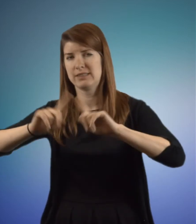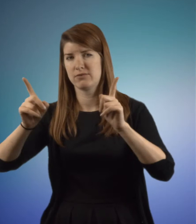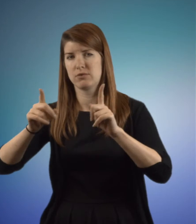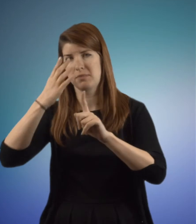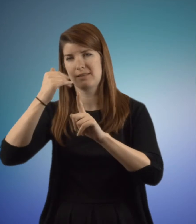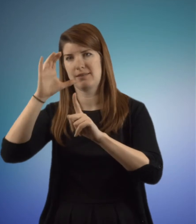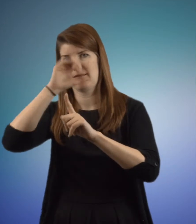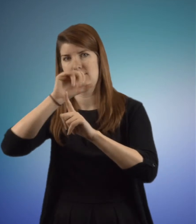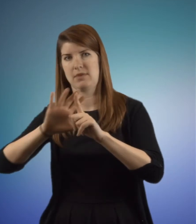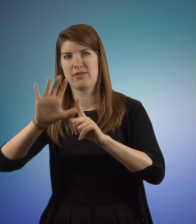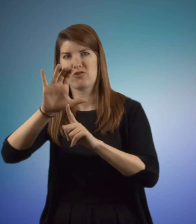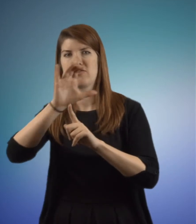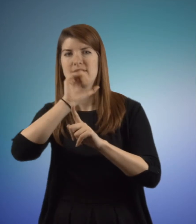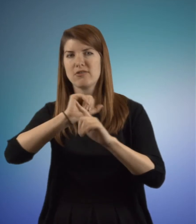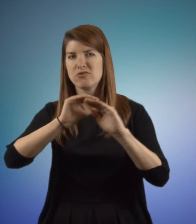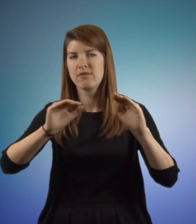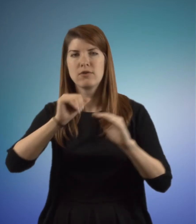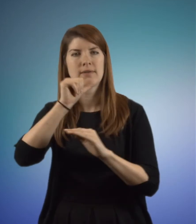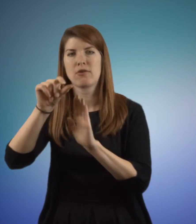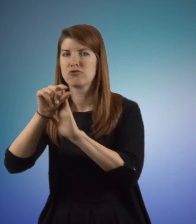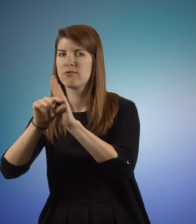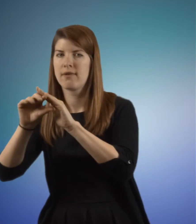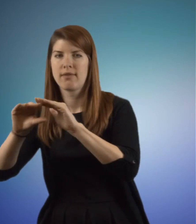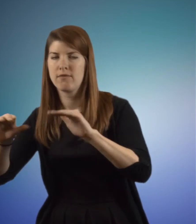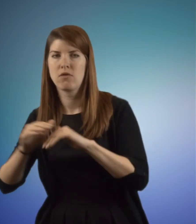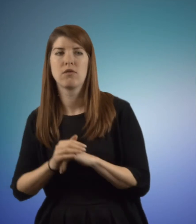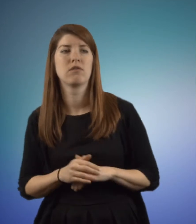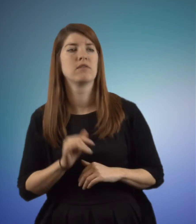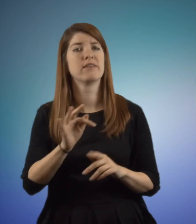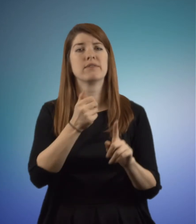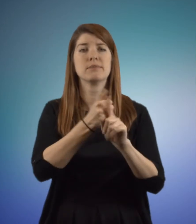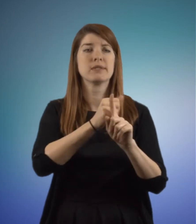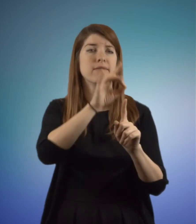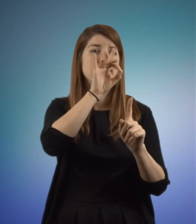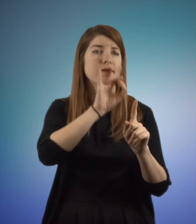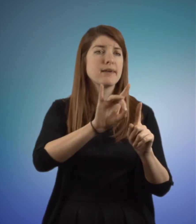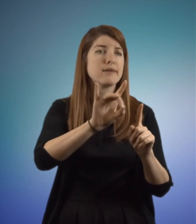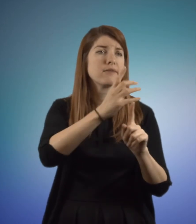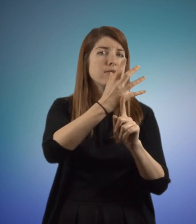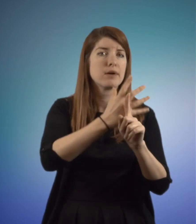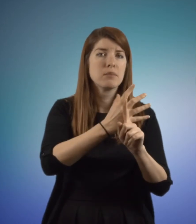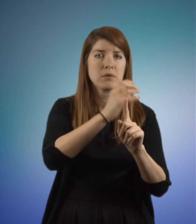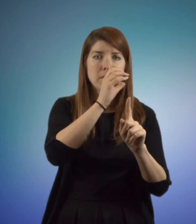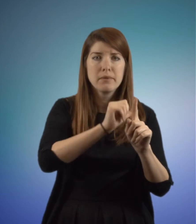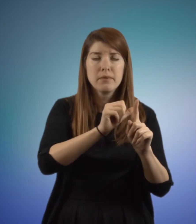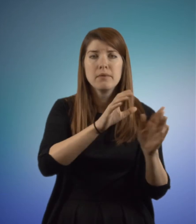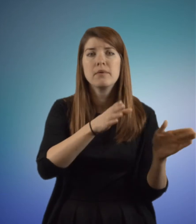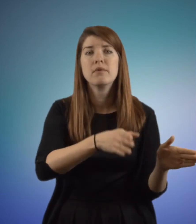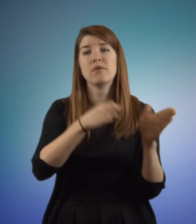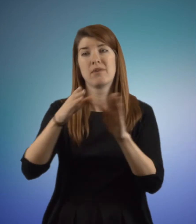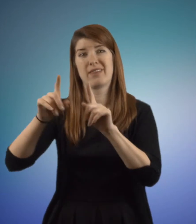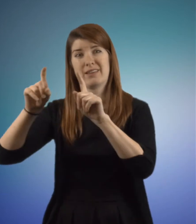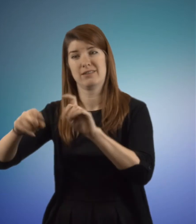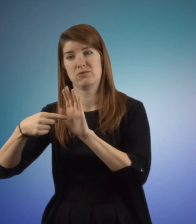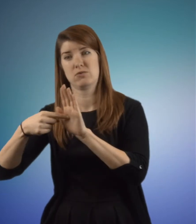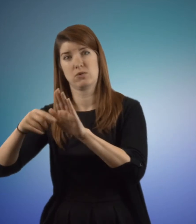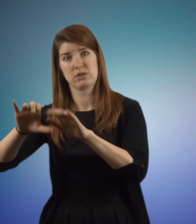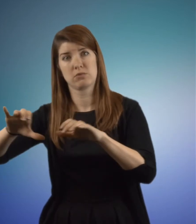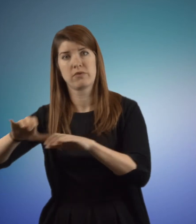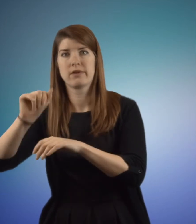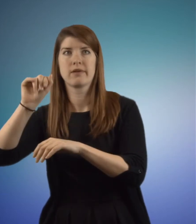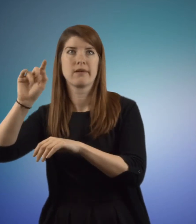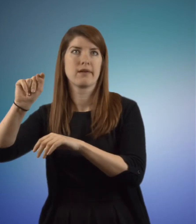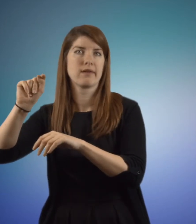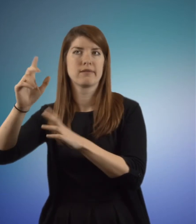So, if a child is 8 years 5 months old, and the test illustrates they're performing at 9 years,